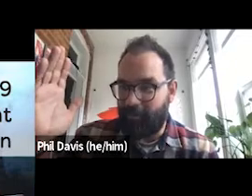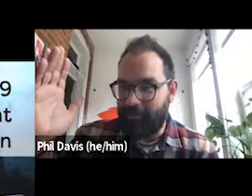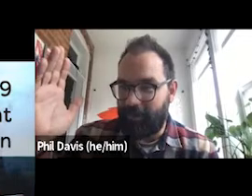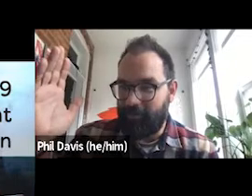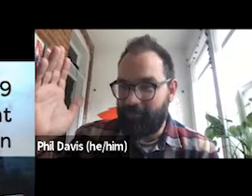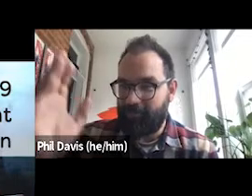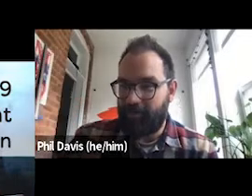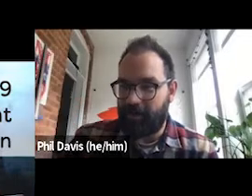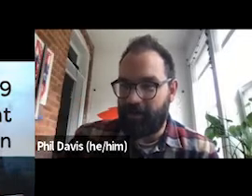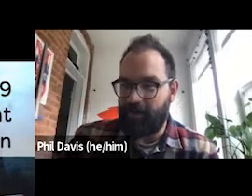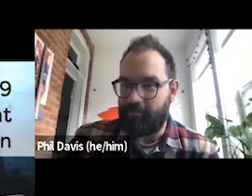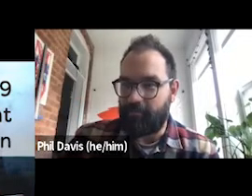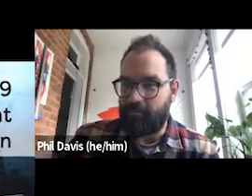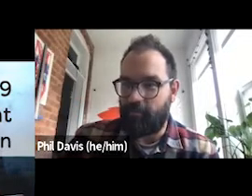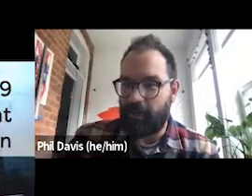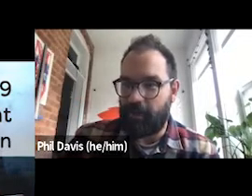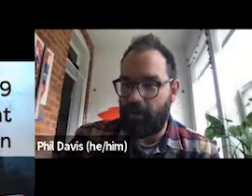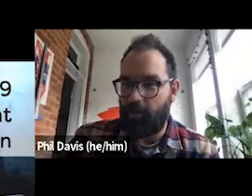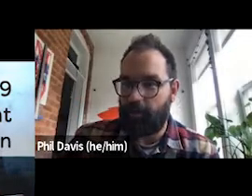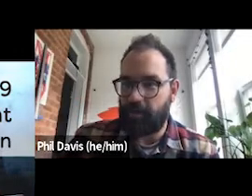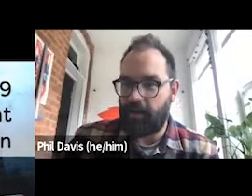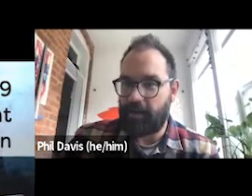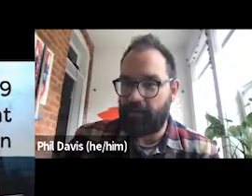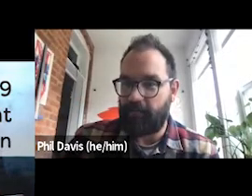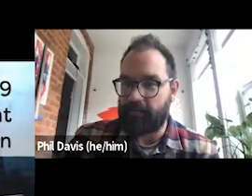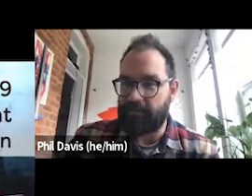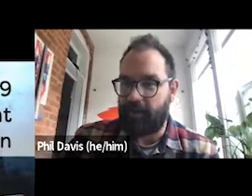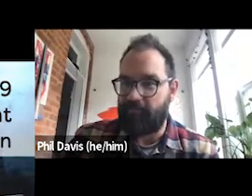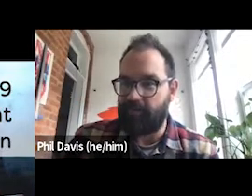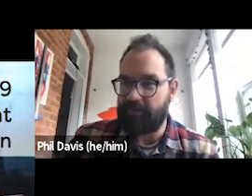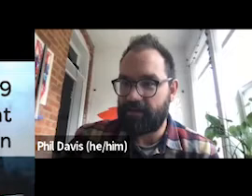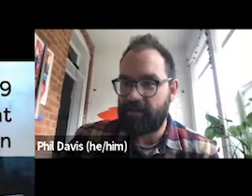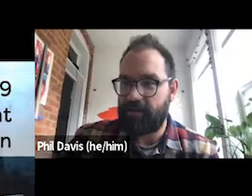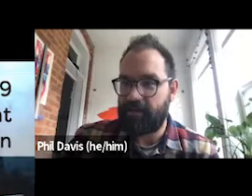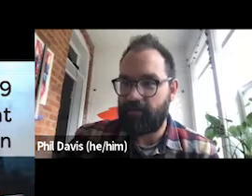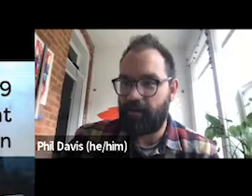We pulled it off. We had an opening night that was live music.